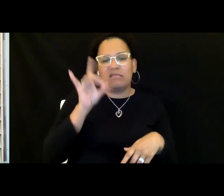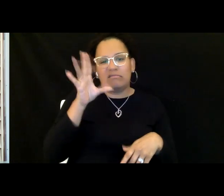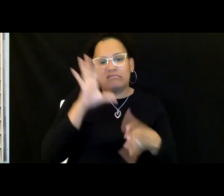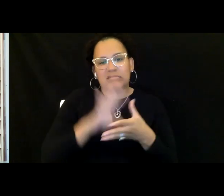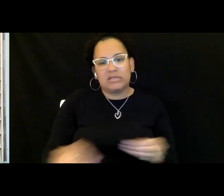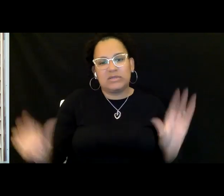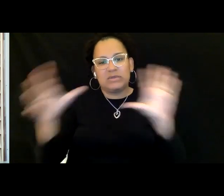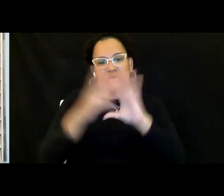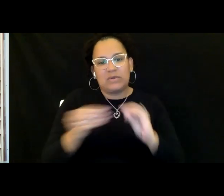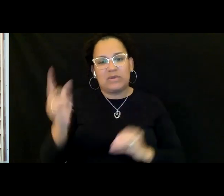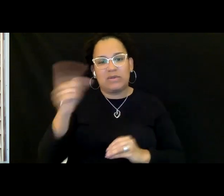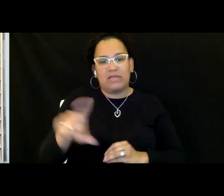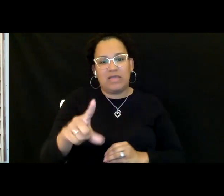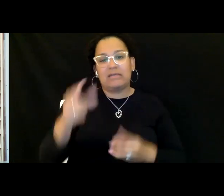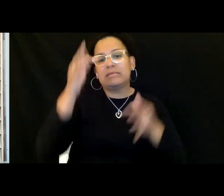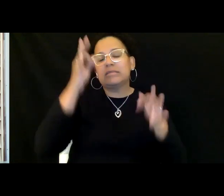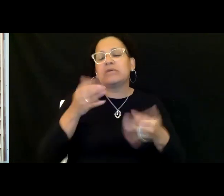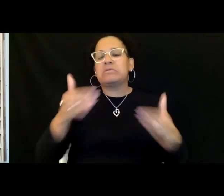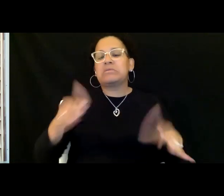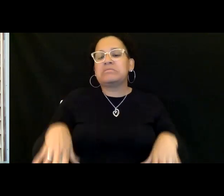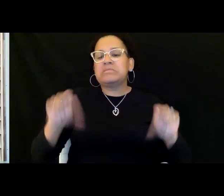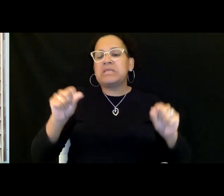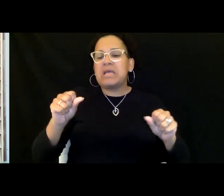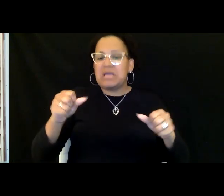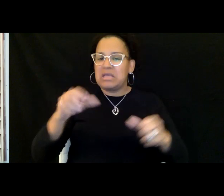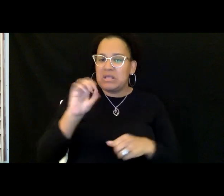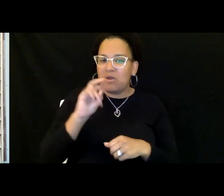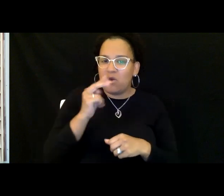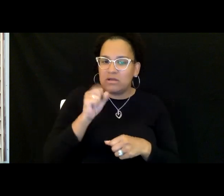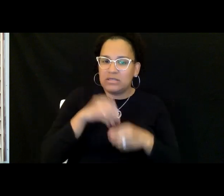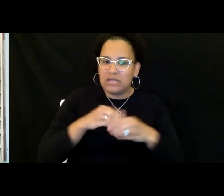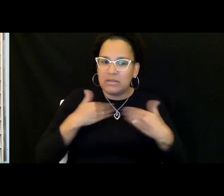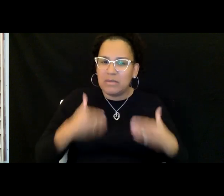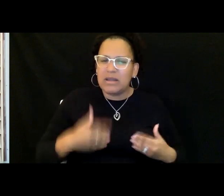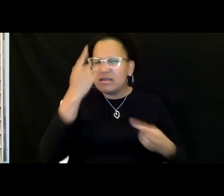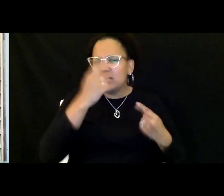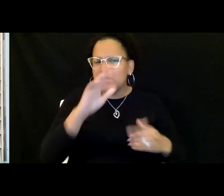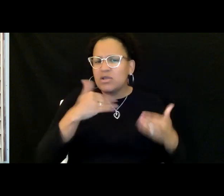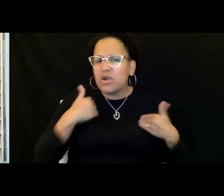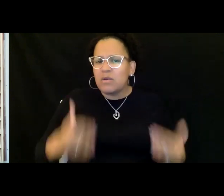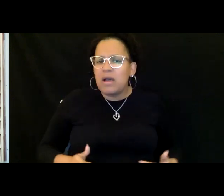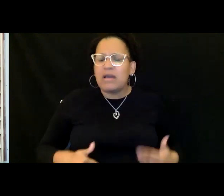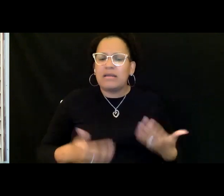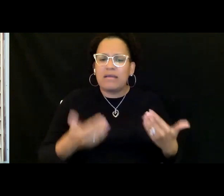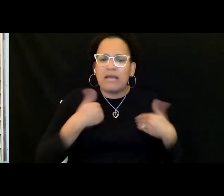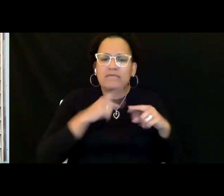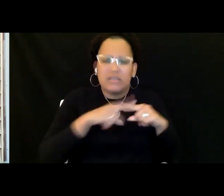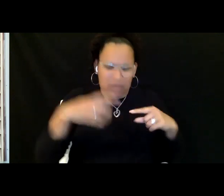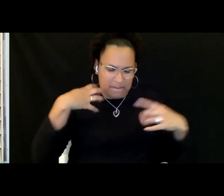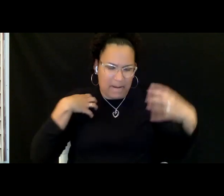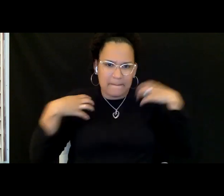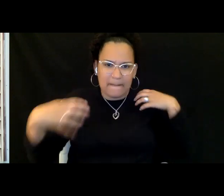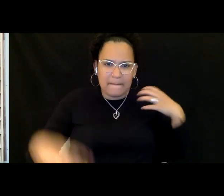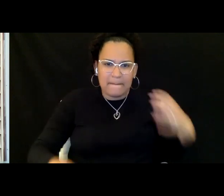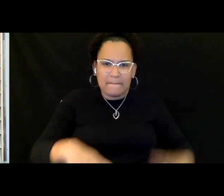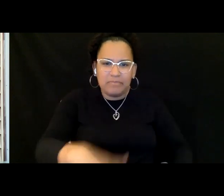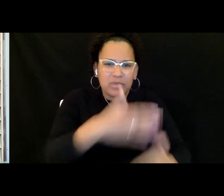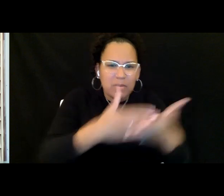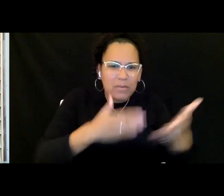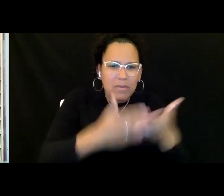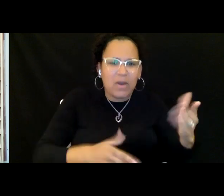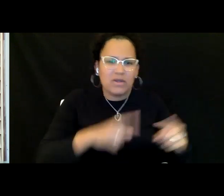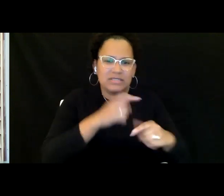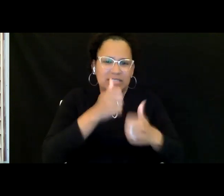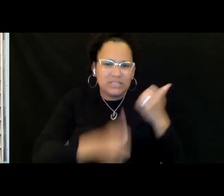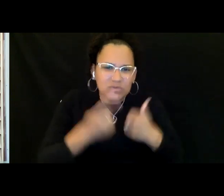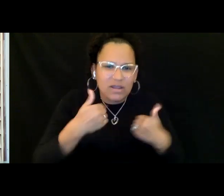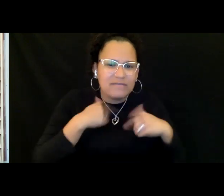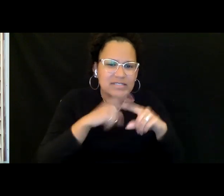heidi andrea restrepo rhodes (she/hers): Consider the body is an occupied geography of military isms treeless slopes and xena estrogens planetary fevers extinction on the brink.